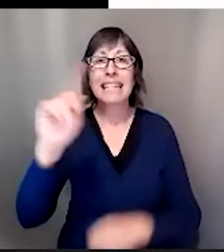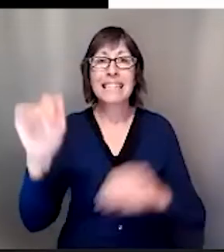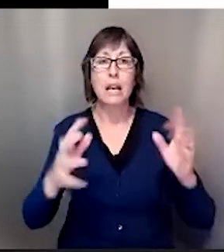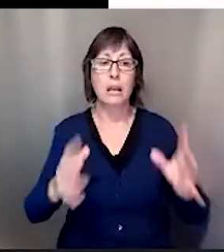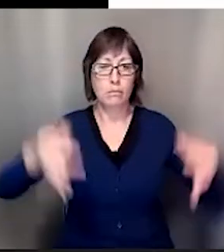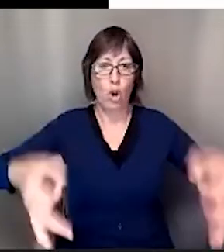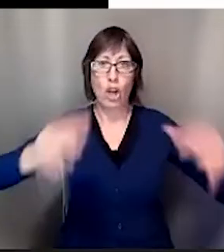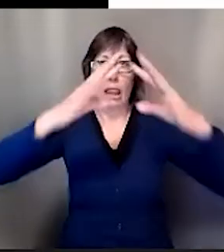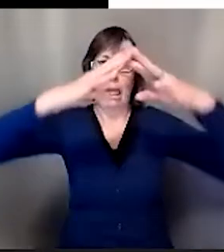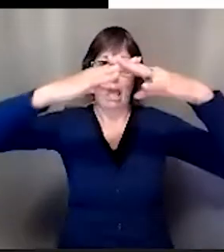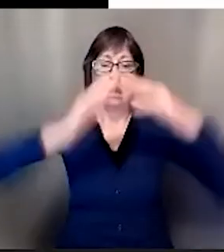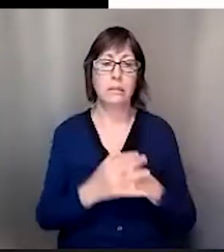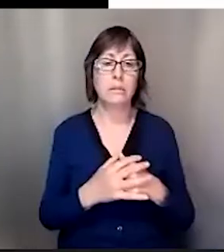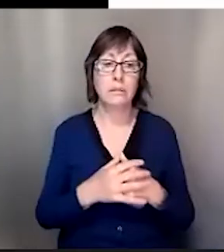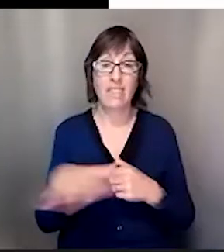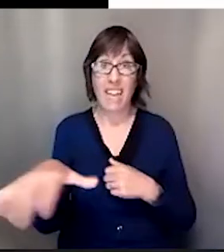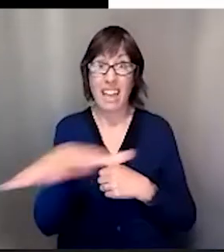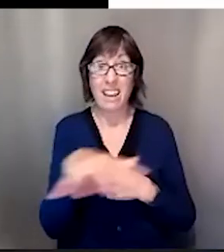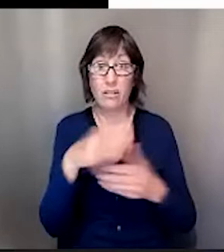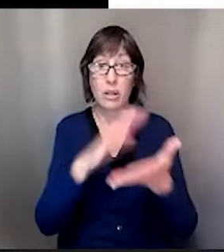These spaces become open-air art galleries, welcoming